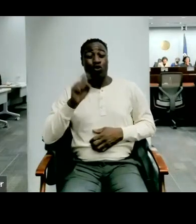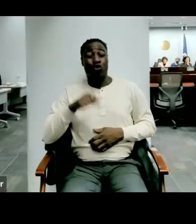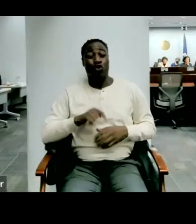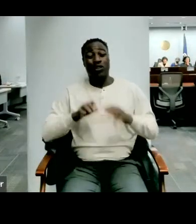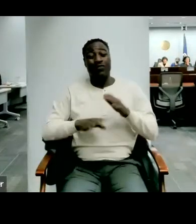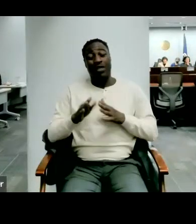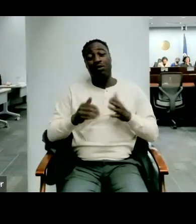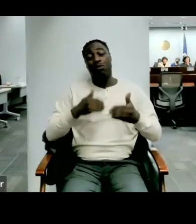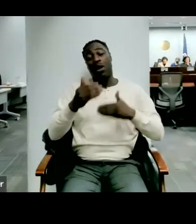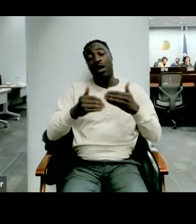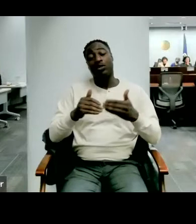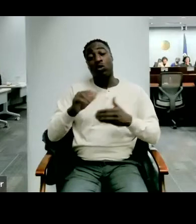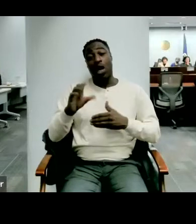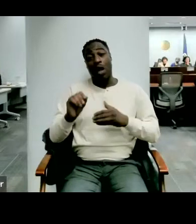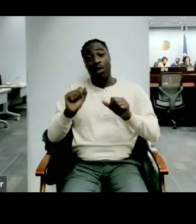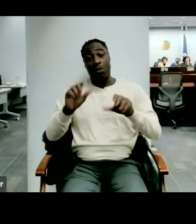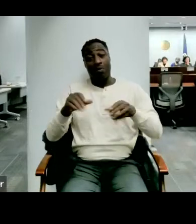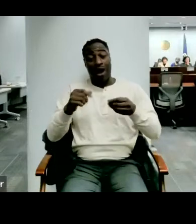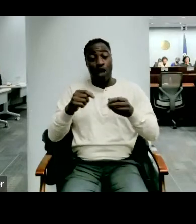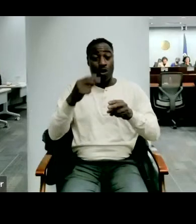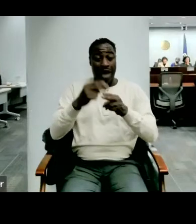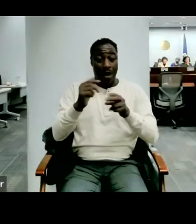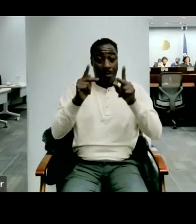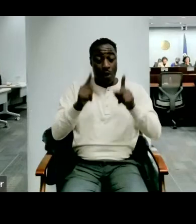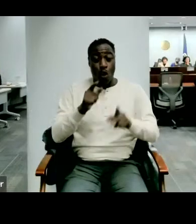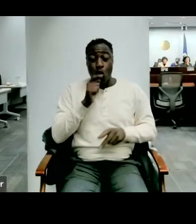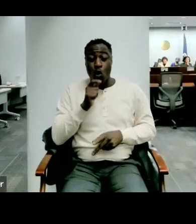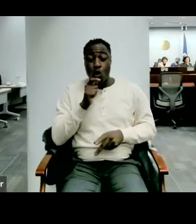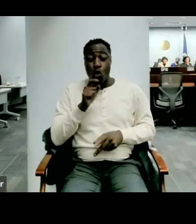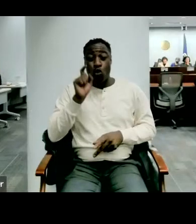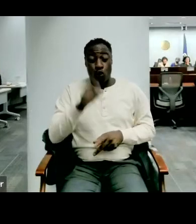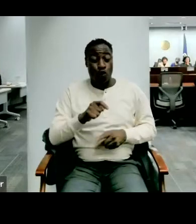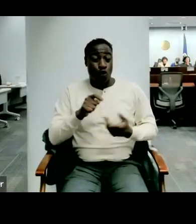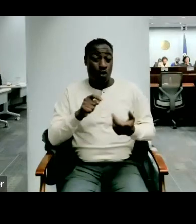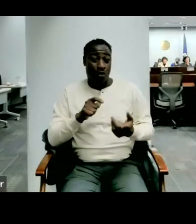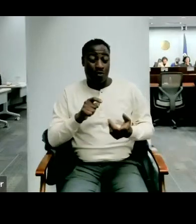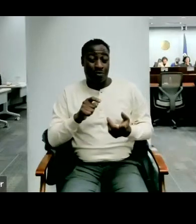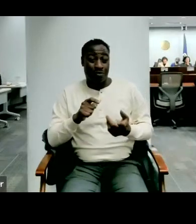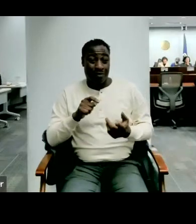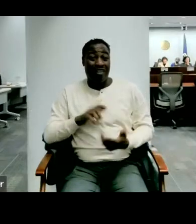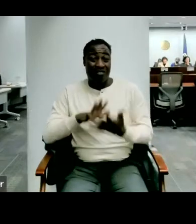can provide you the name of individual who should be charged to be followed with, too